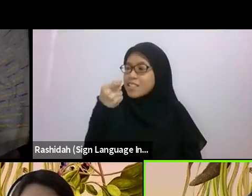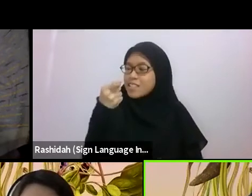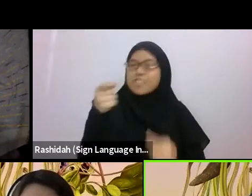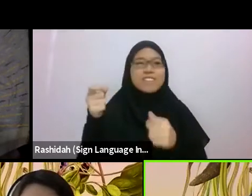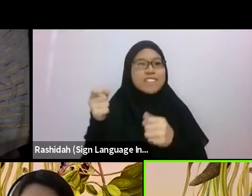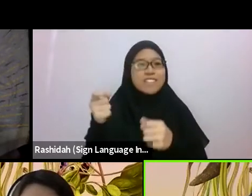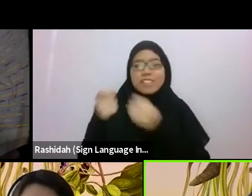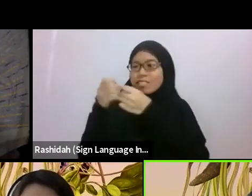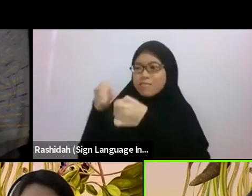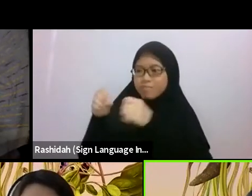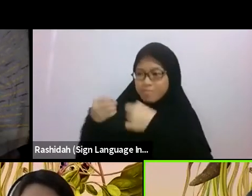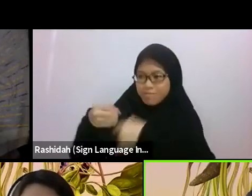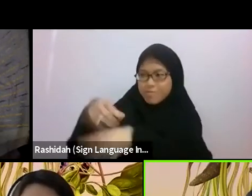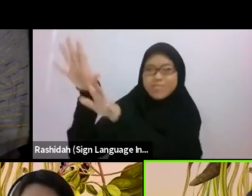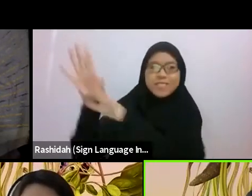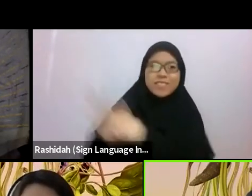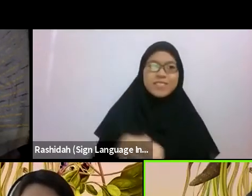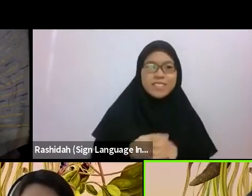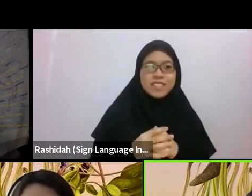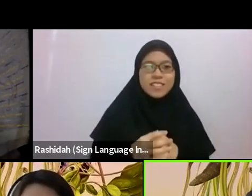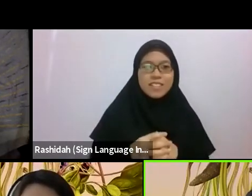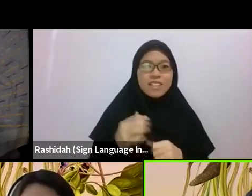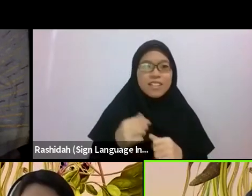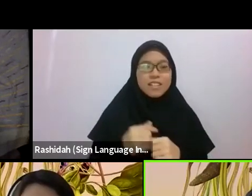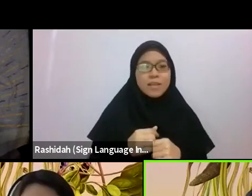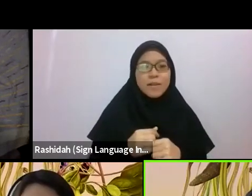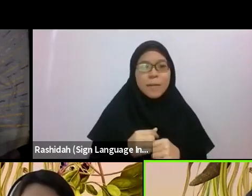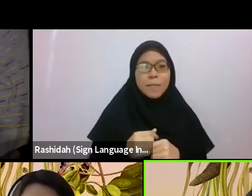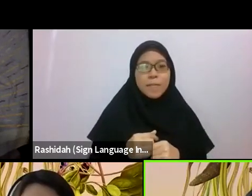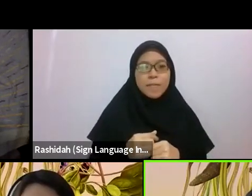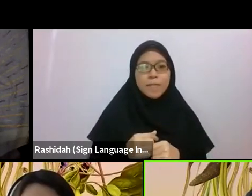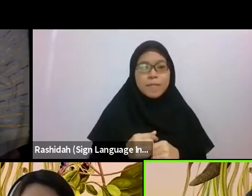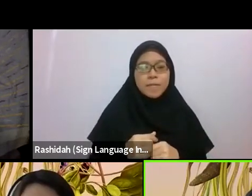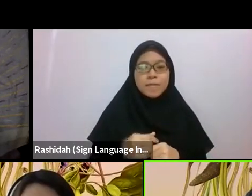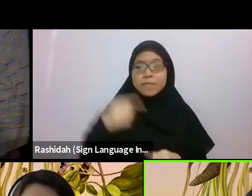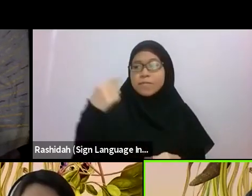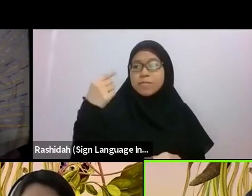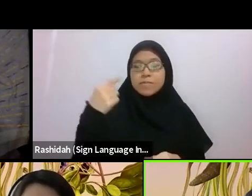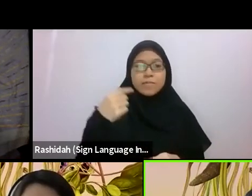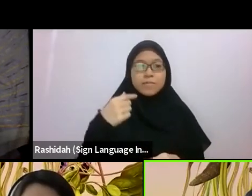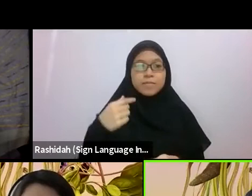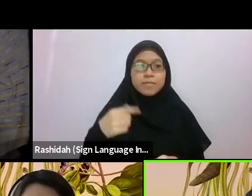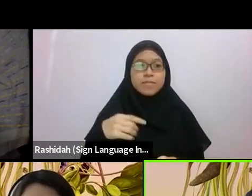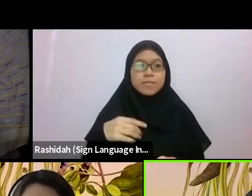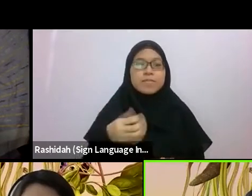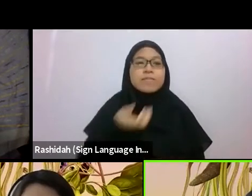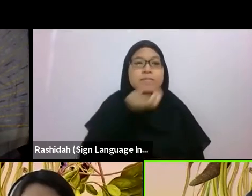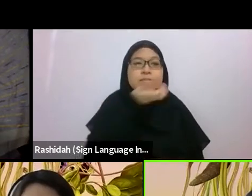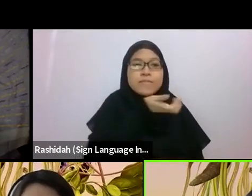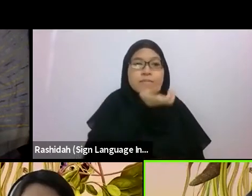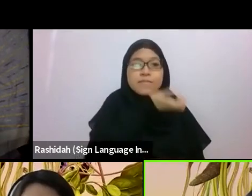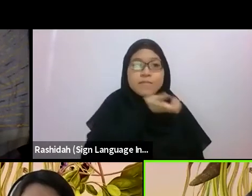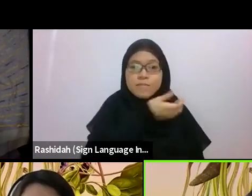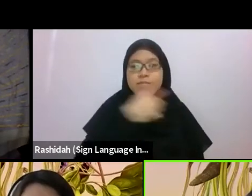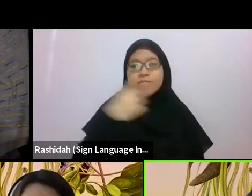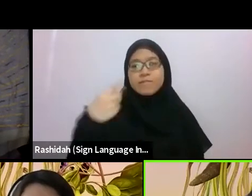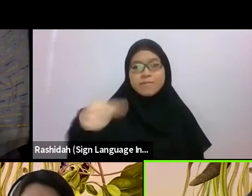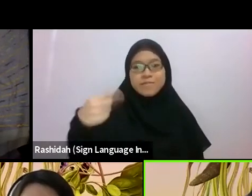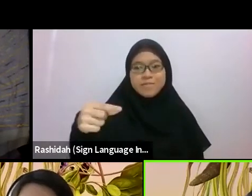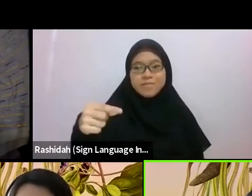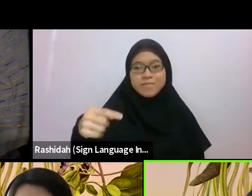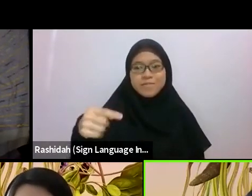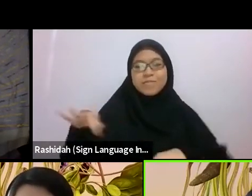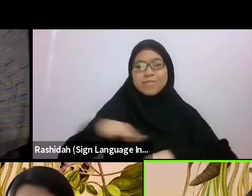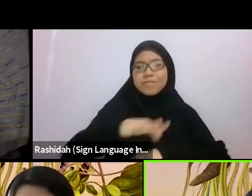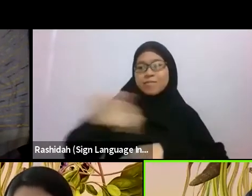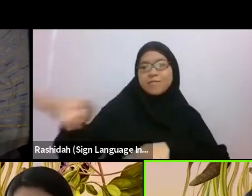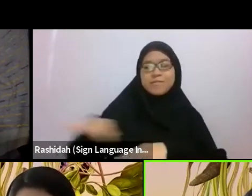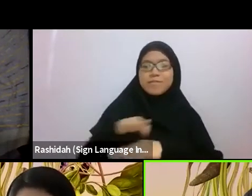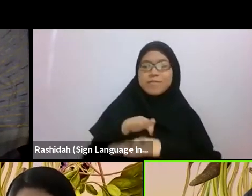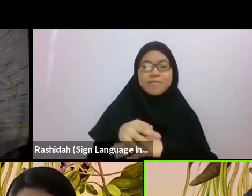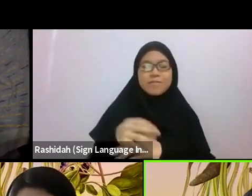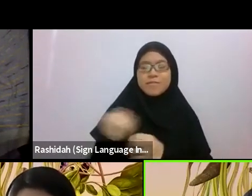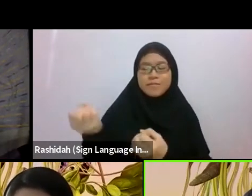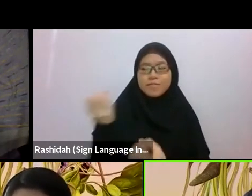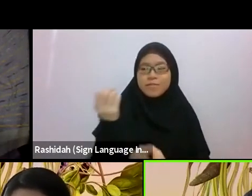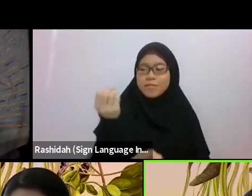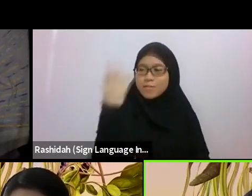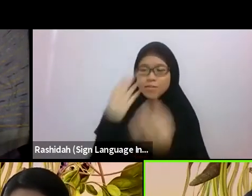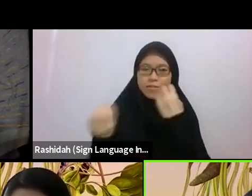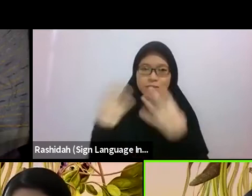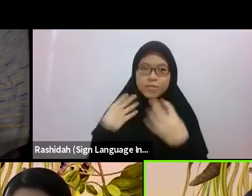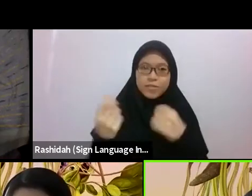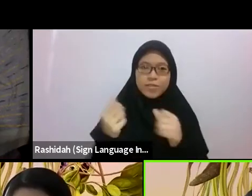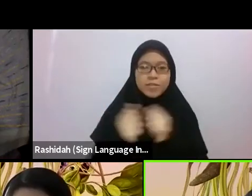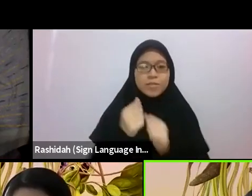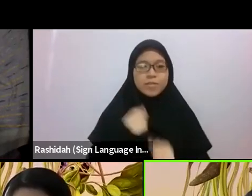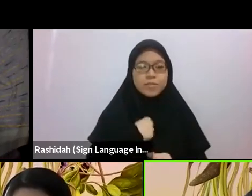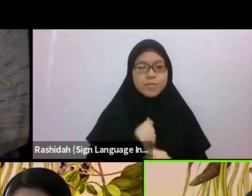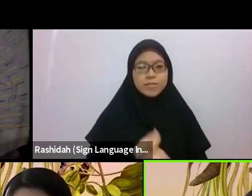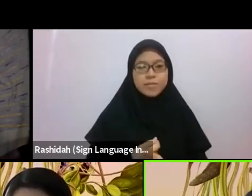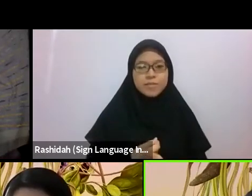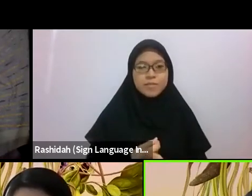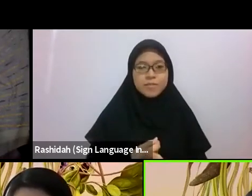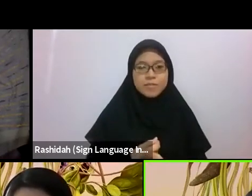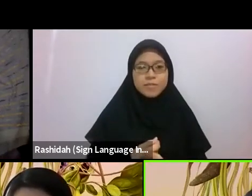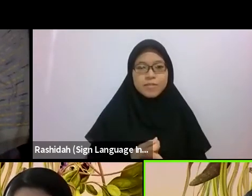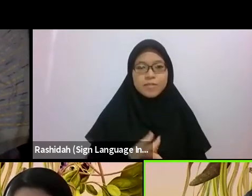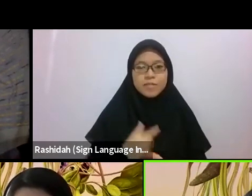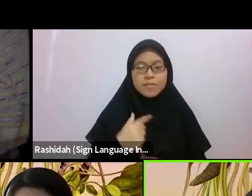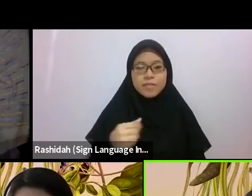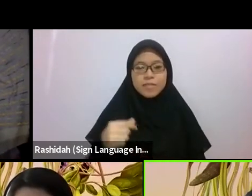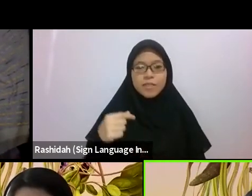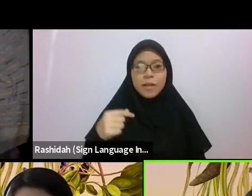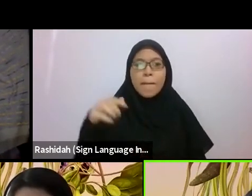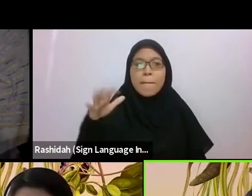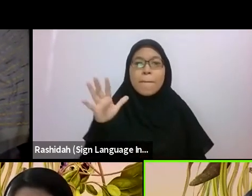The grass was green and the field of my childhood was open to me, like a mother whose heart would daily welcome the daughter who stood at the door, asking to return home.